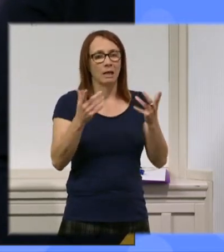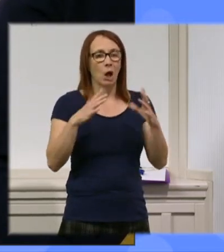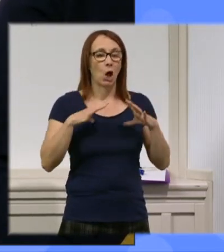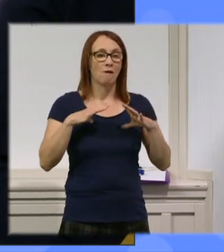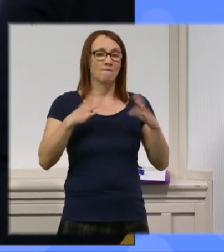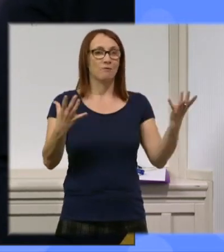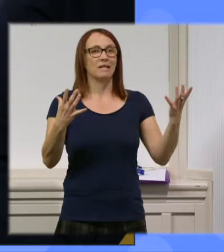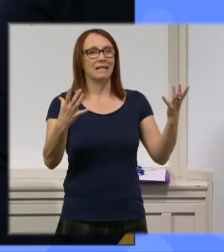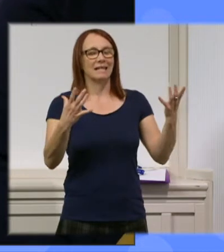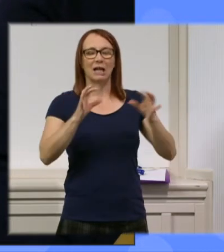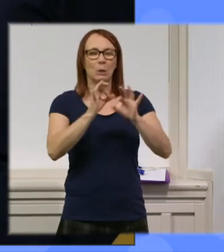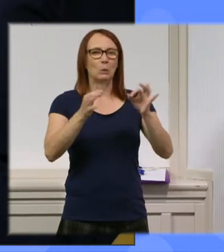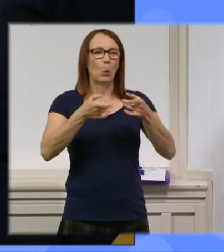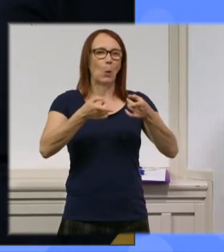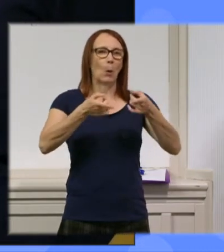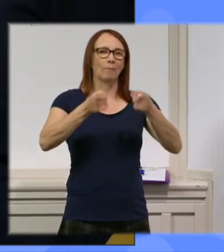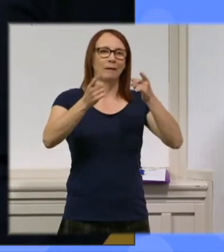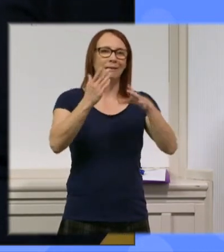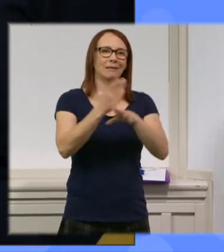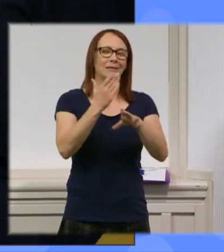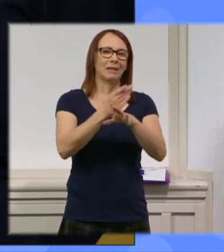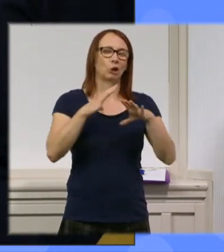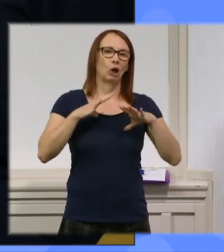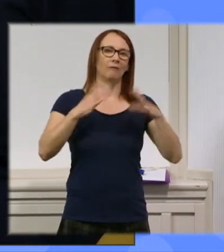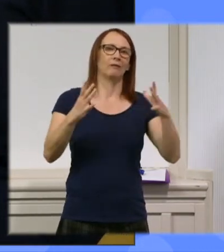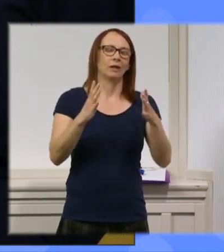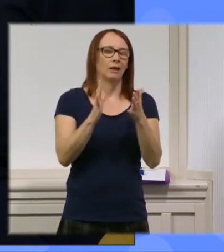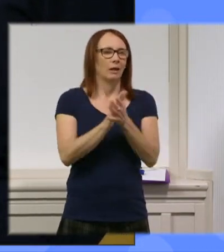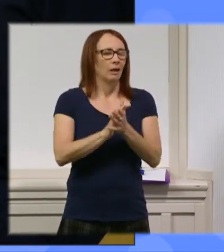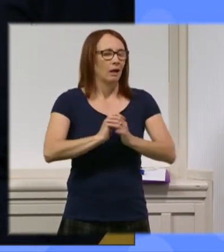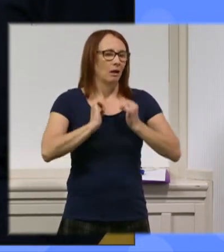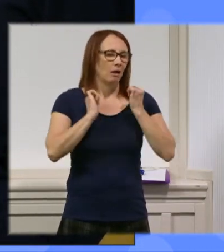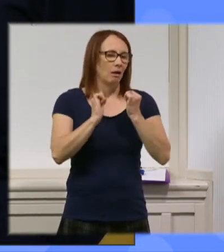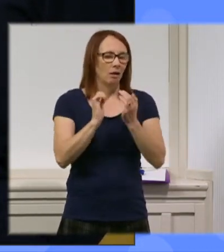the back benches and I have to tell you I'm enjoying it I'm enjoying that a